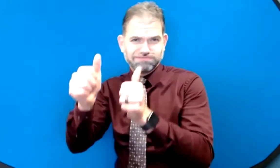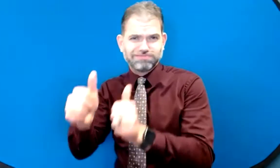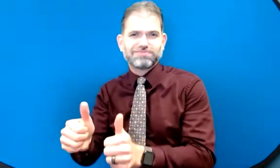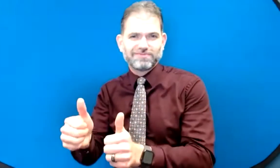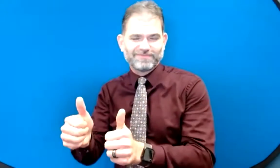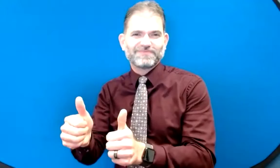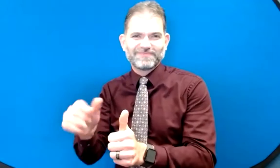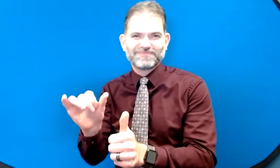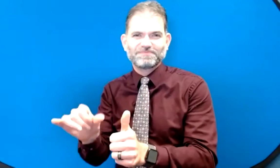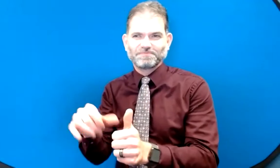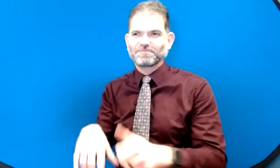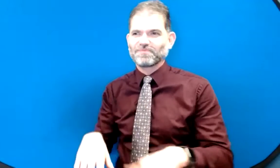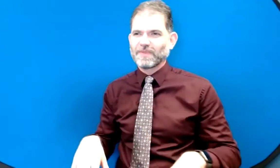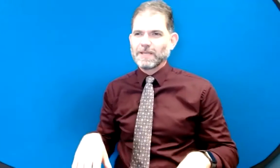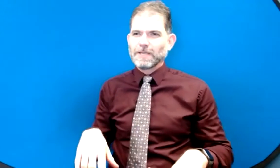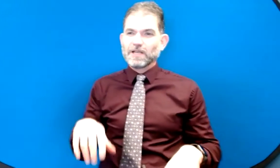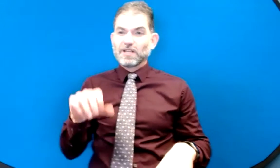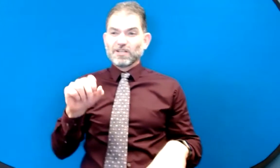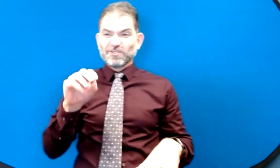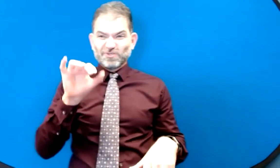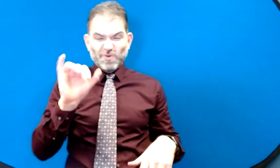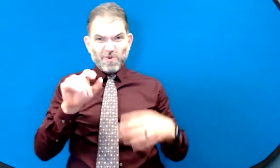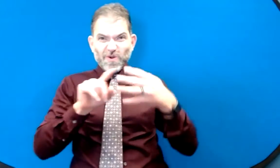ASL Interpreter: you'll see that change in shape in the front.